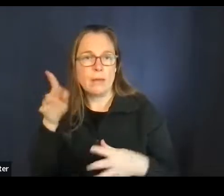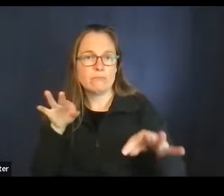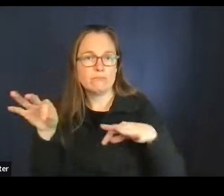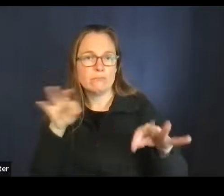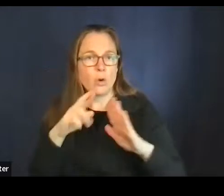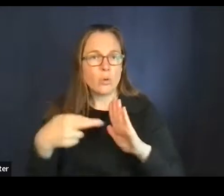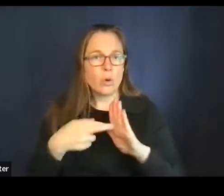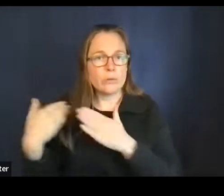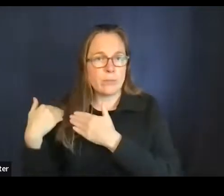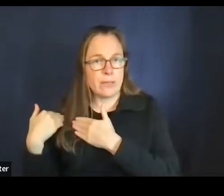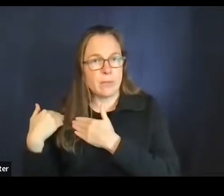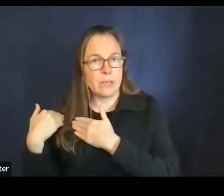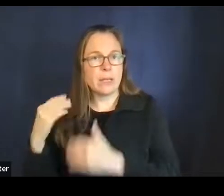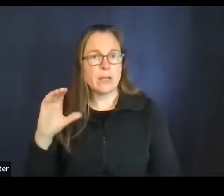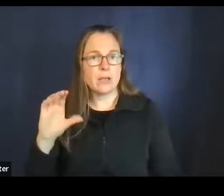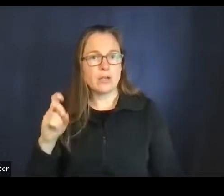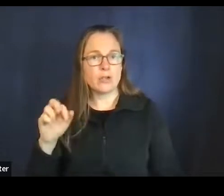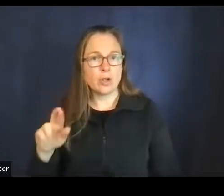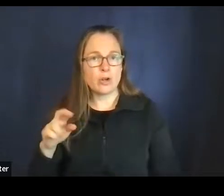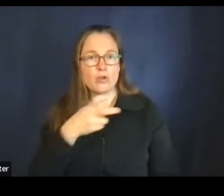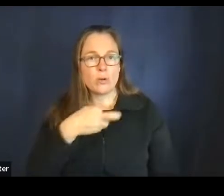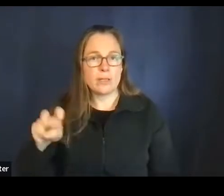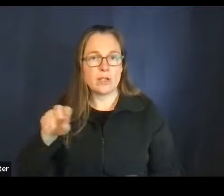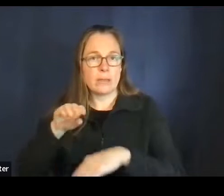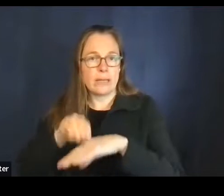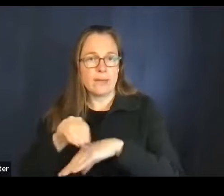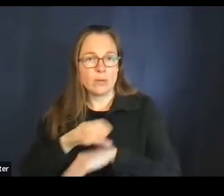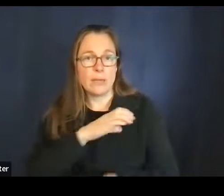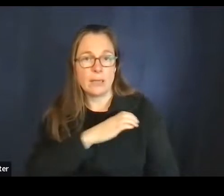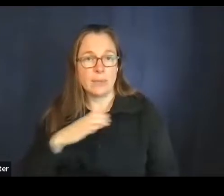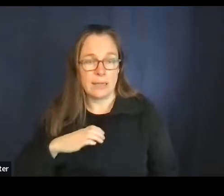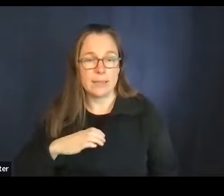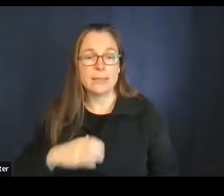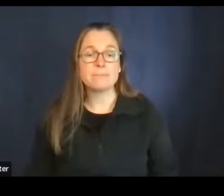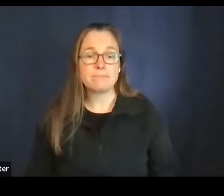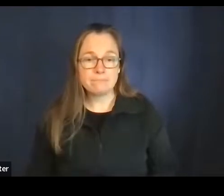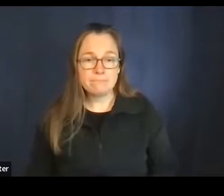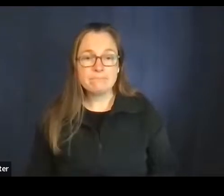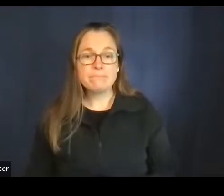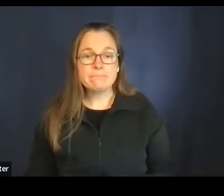the Charter Transition Advisory Committee. I really it is exactly that. How do we do our work?